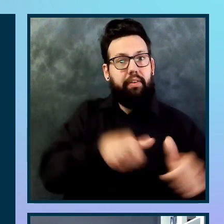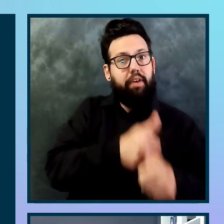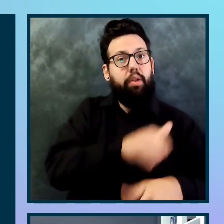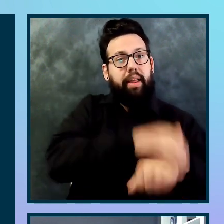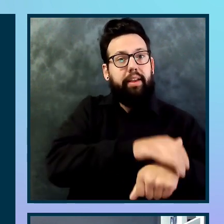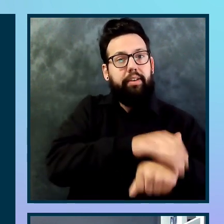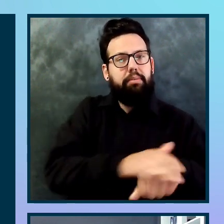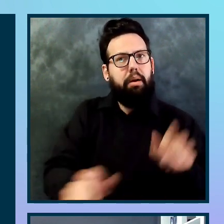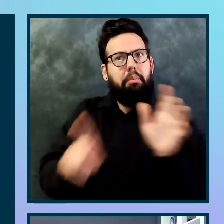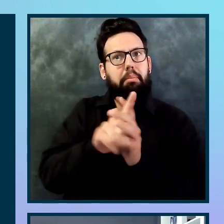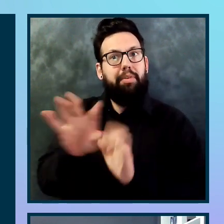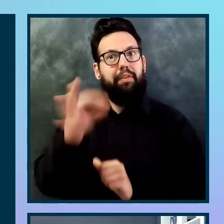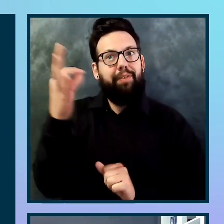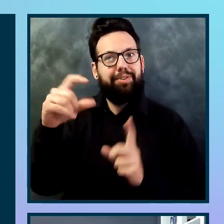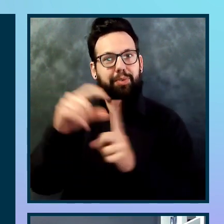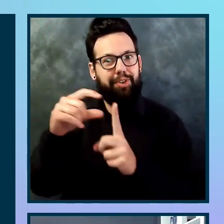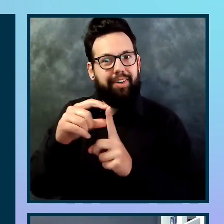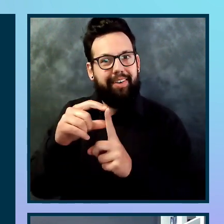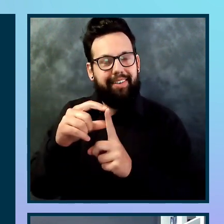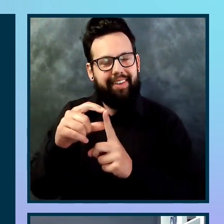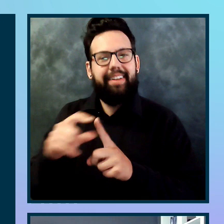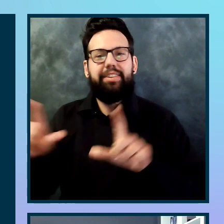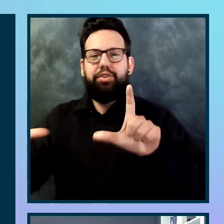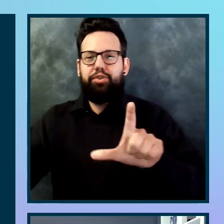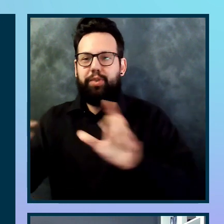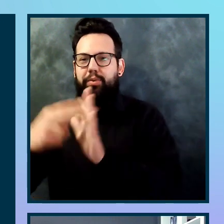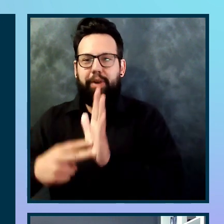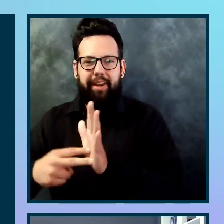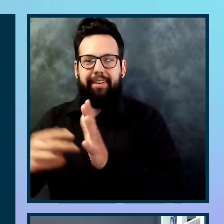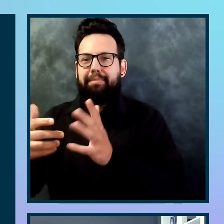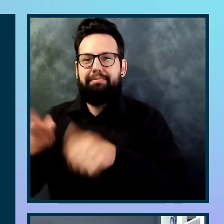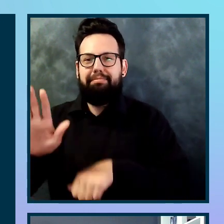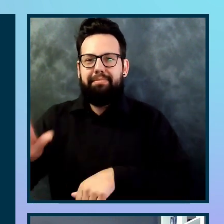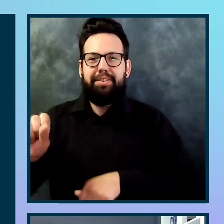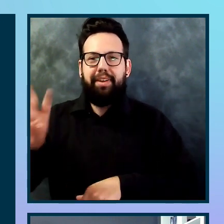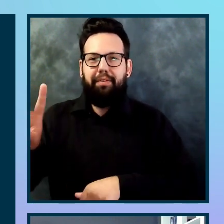the screen reader might pronounce it wrong, 'cause you're gonna pronounce it as an English word, not a French word.